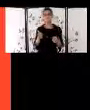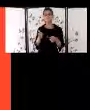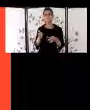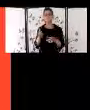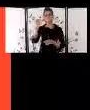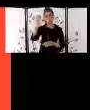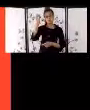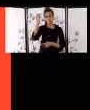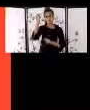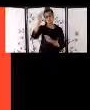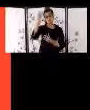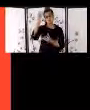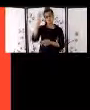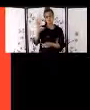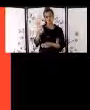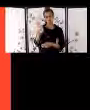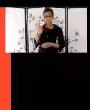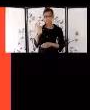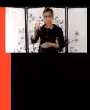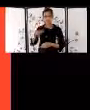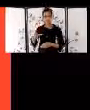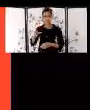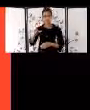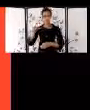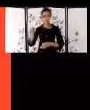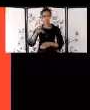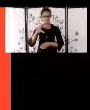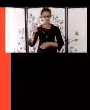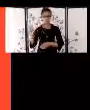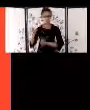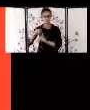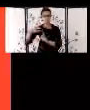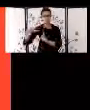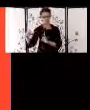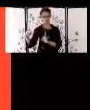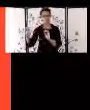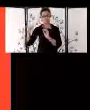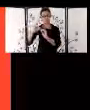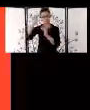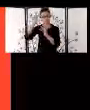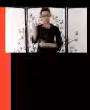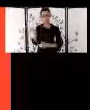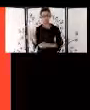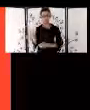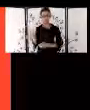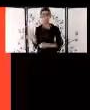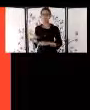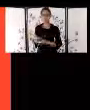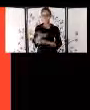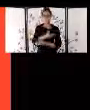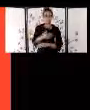session does. It will be important to review those before you apply as well and I will